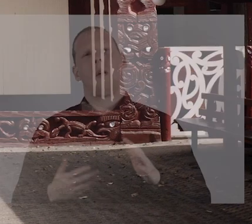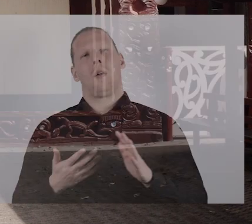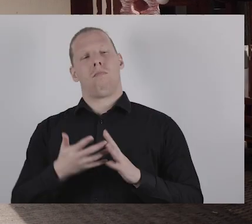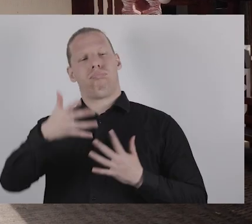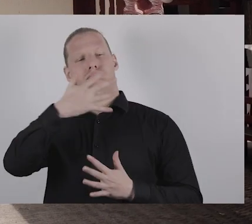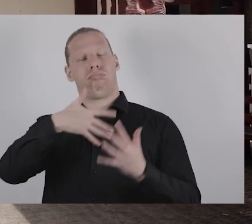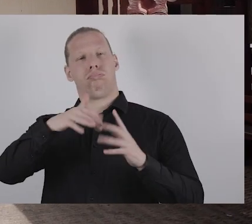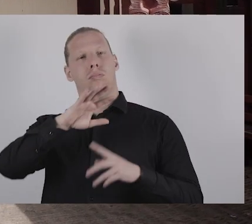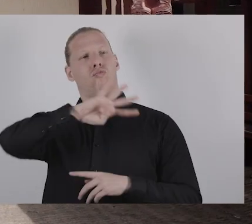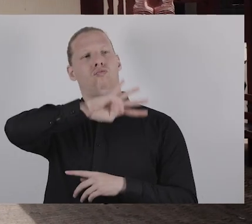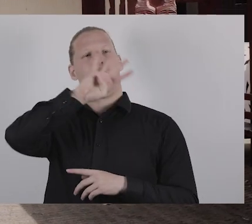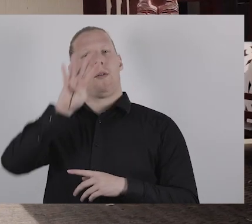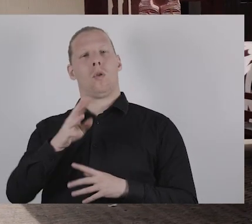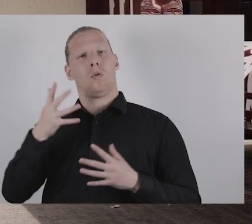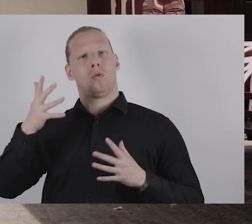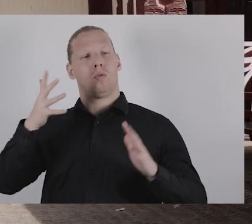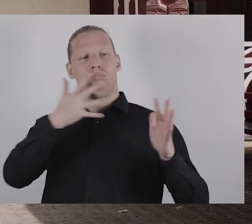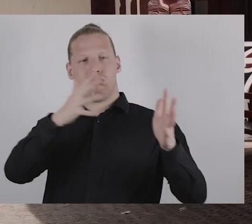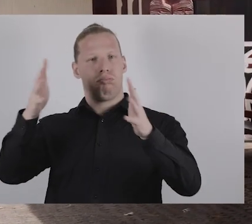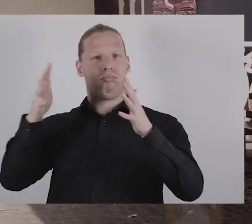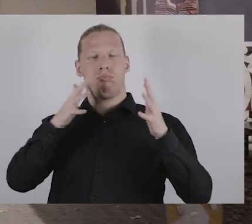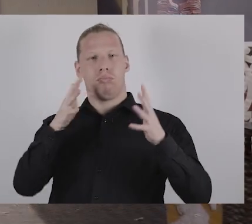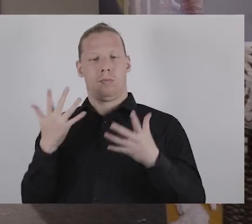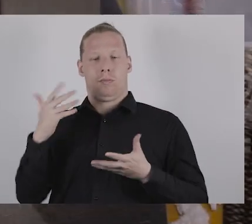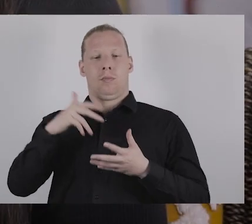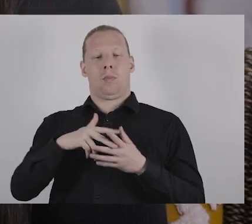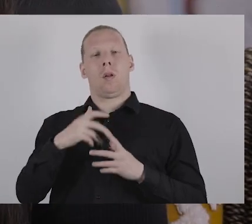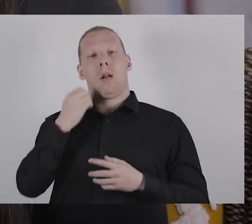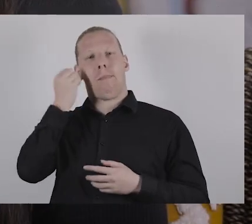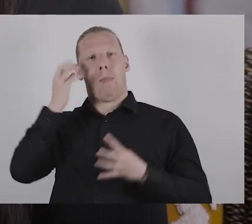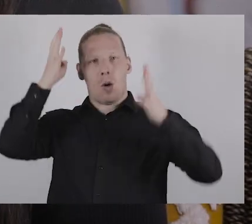Tu te rangiāniwaniwa ka pai. Tu te rangiāwhiowhio ka pai.